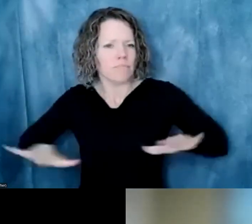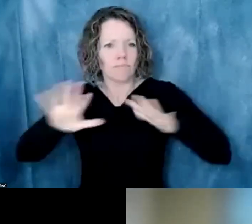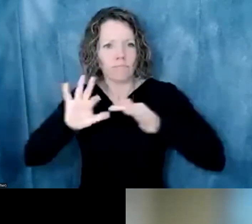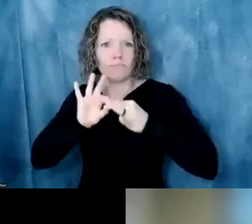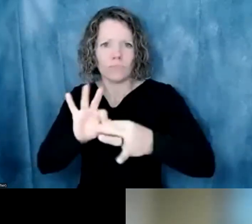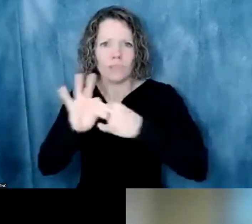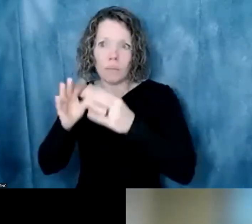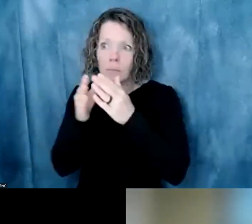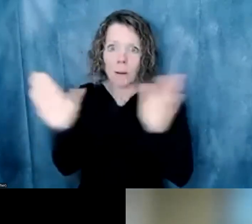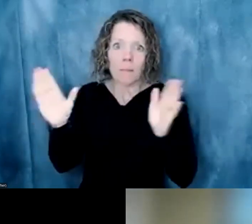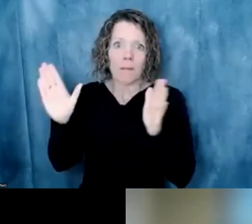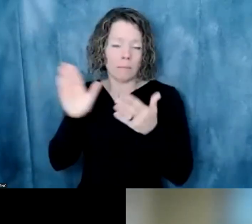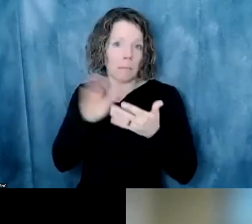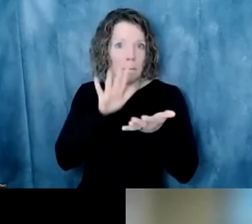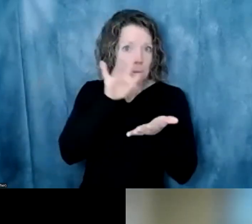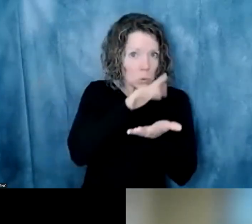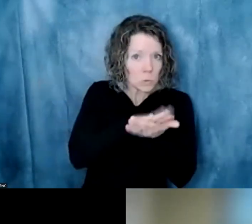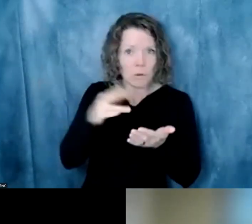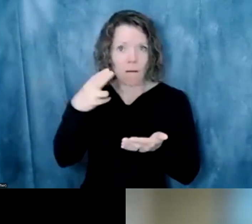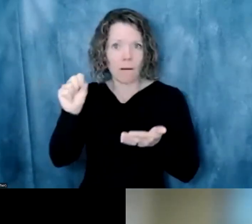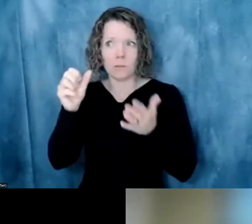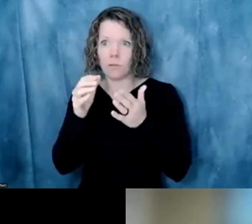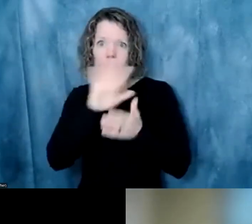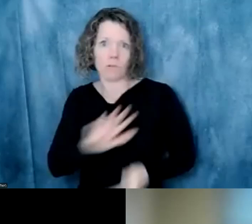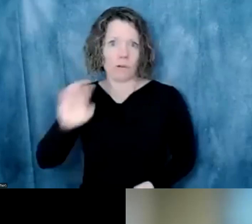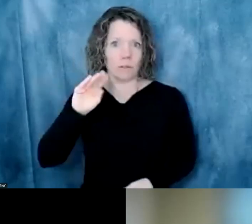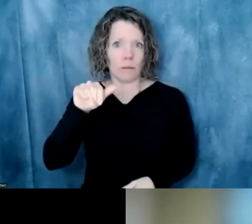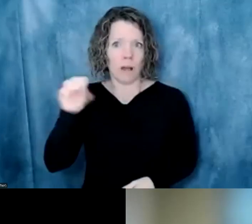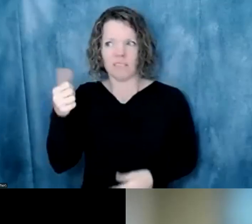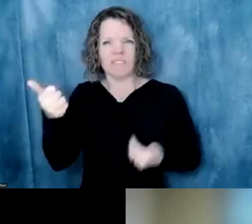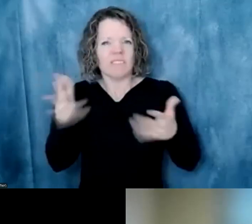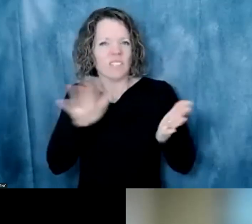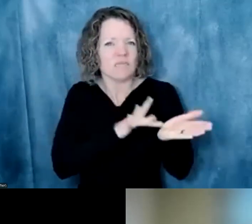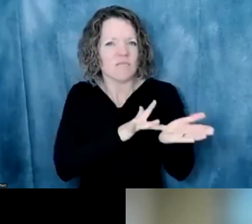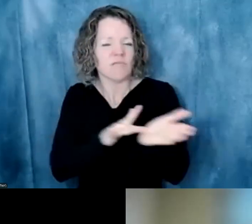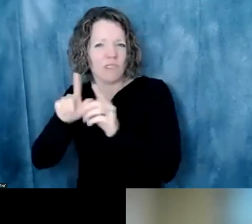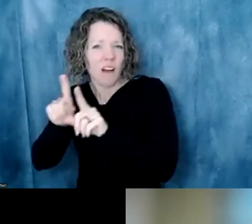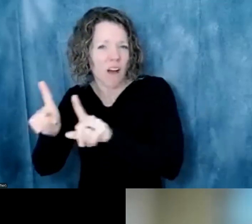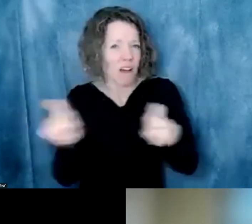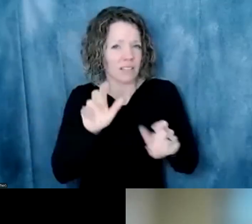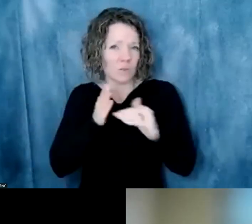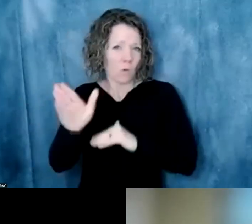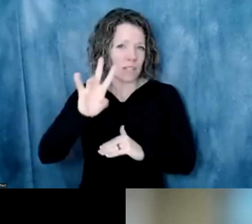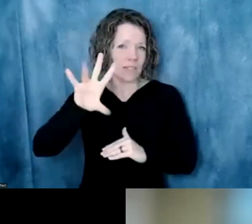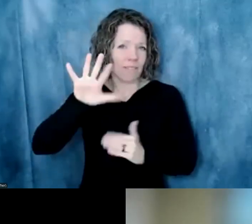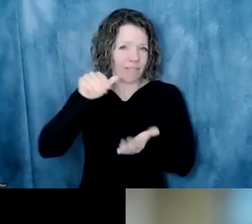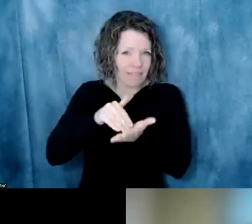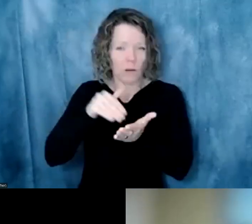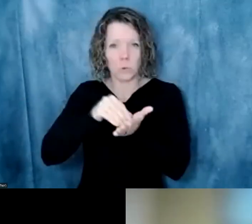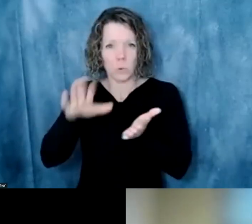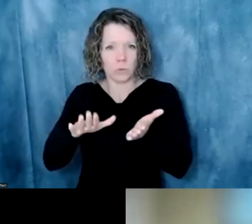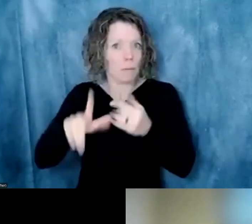Massachusetts, surveyed over 75,000 students about their substance use, mental health conditions, and